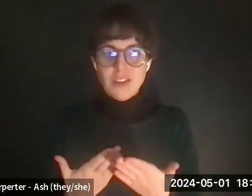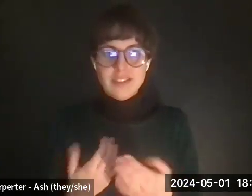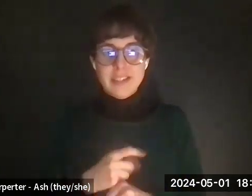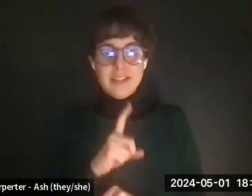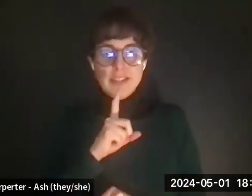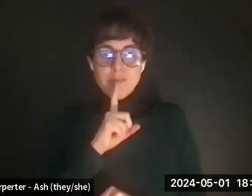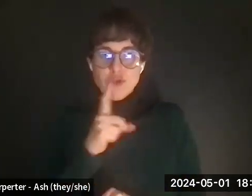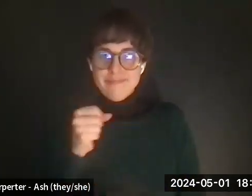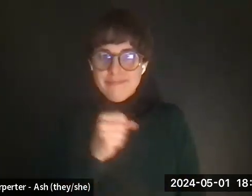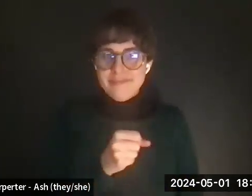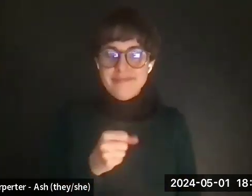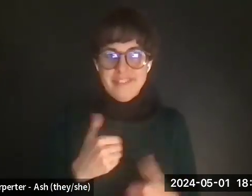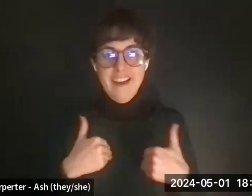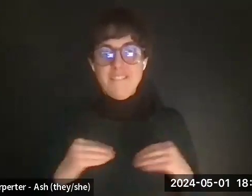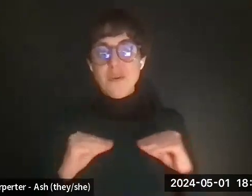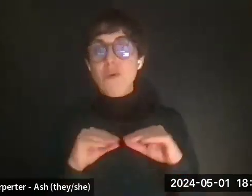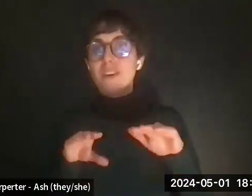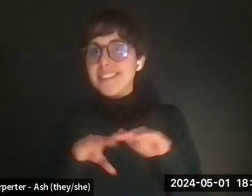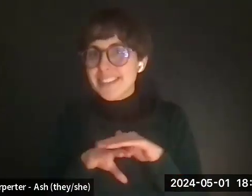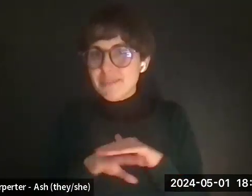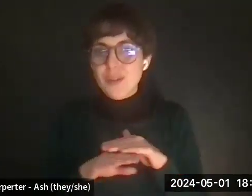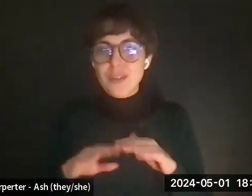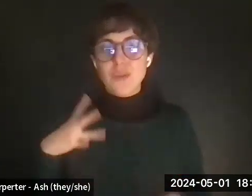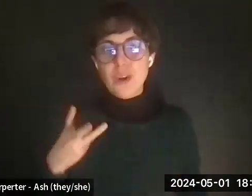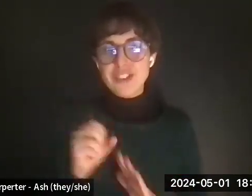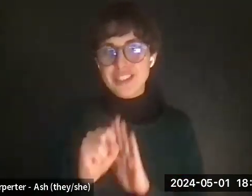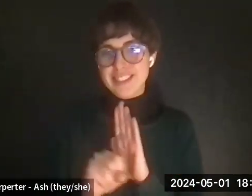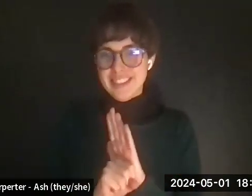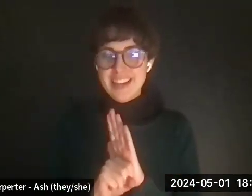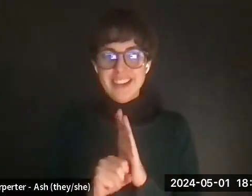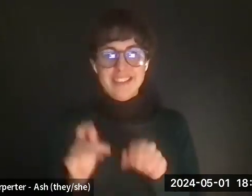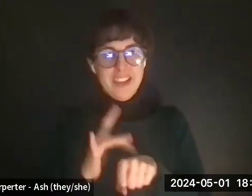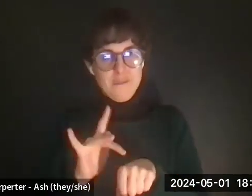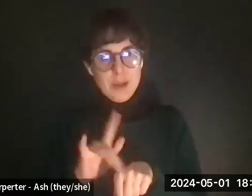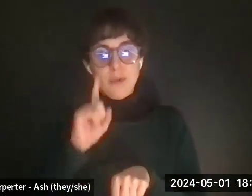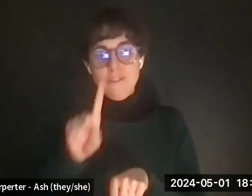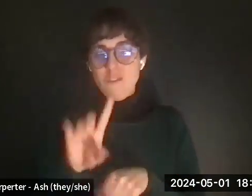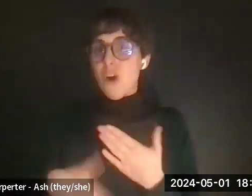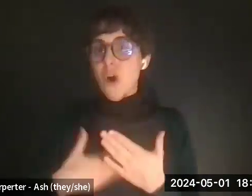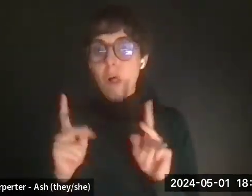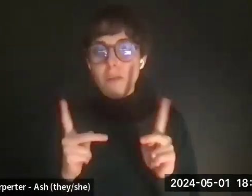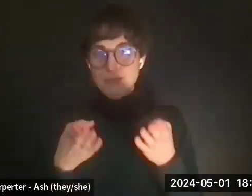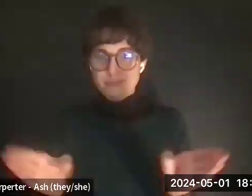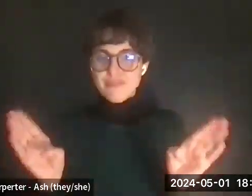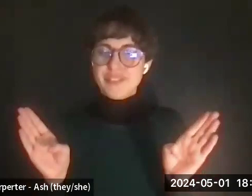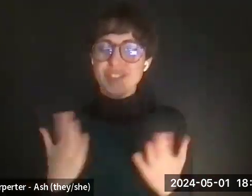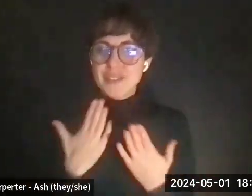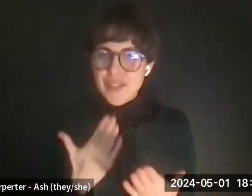Washington that is available for all individuals. So thank you so much for everyone who participated tonight